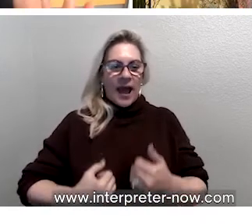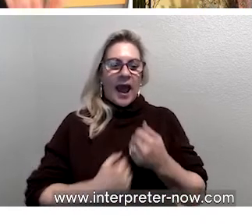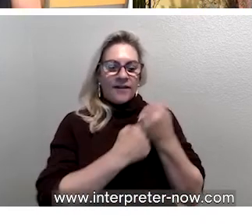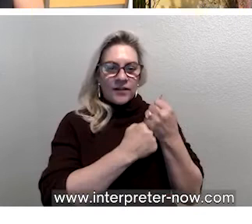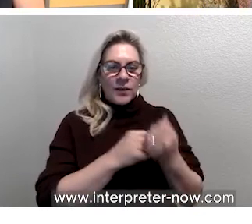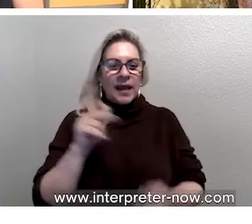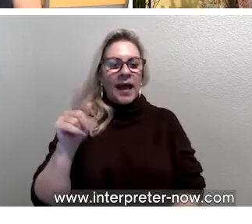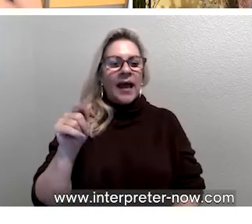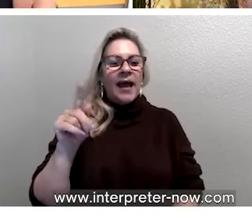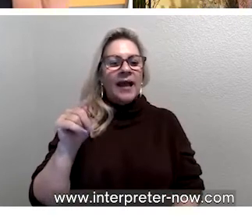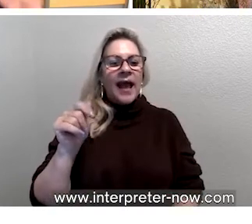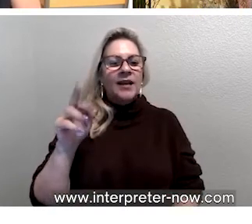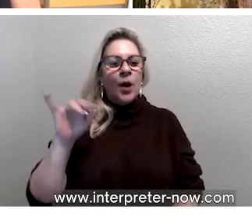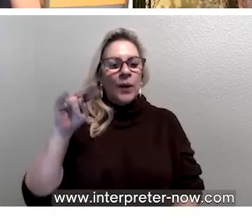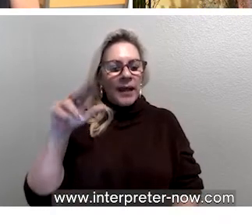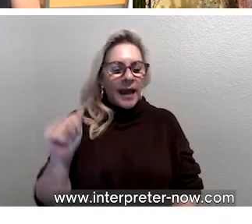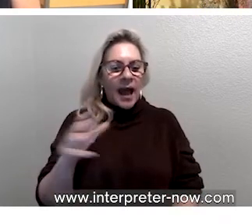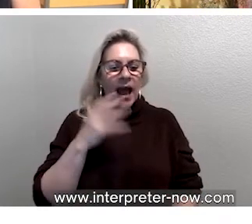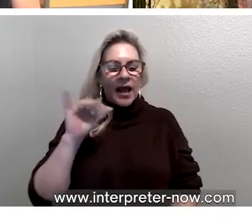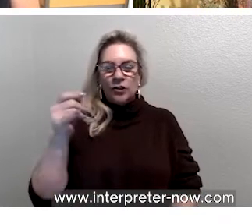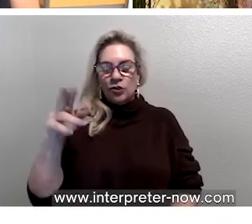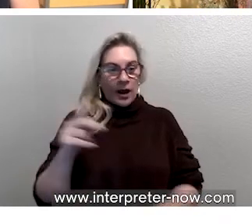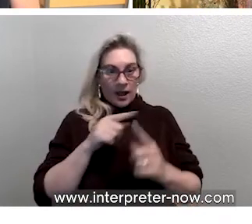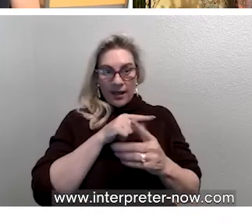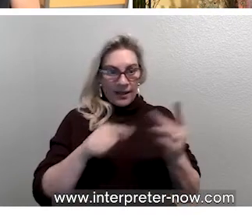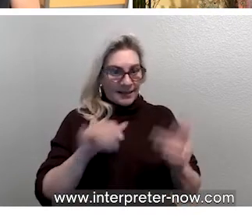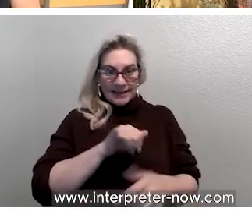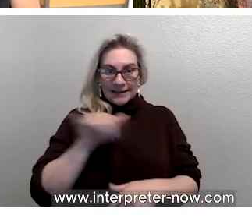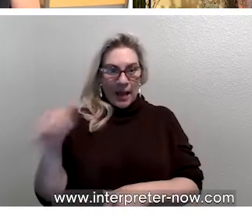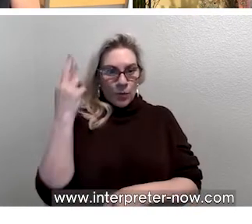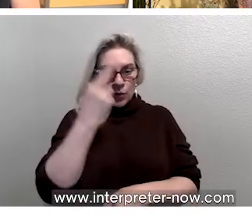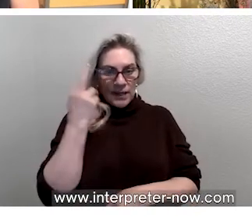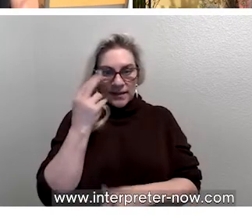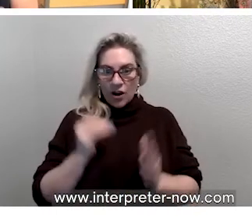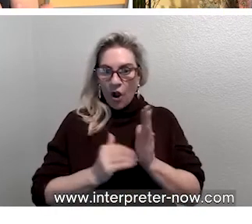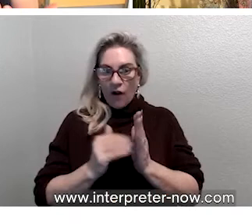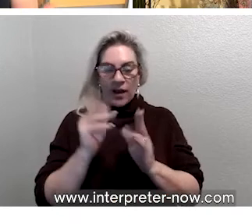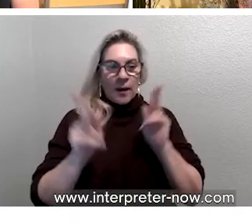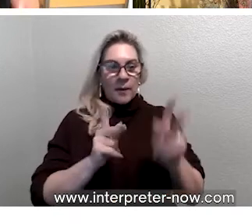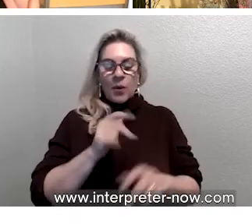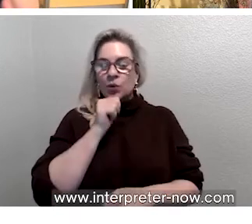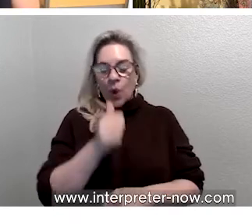it comes to people with disabilities. The same is true here that often, you know, people don't advocate for themselves.